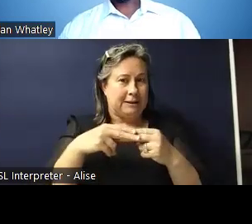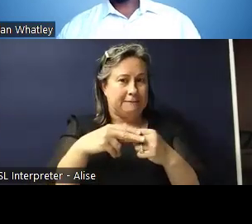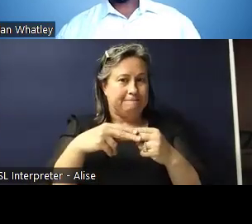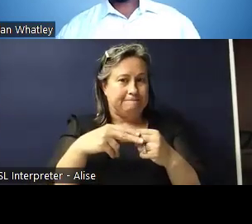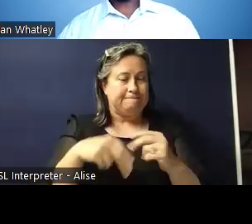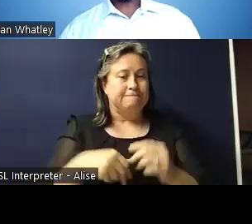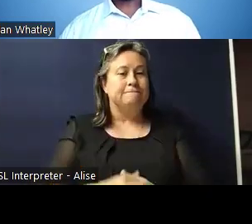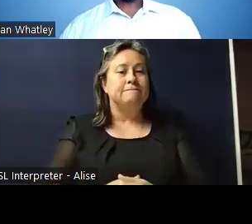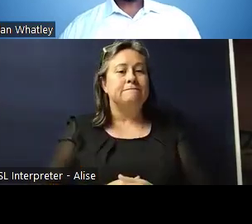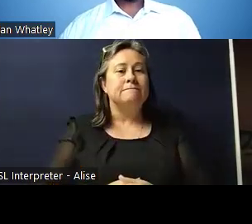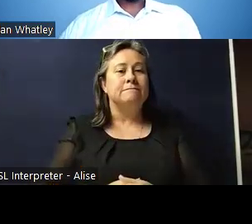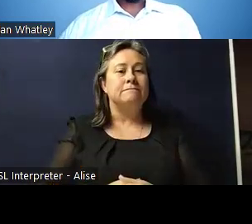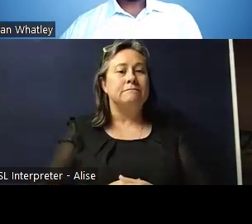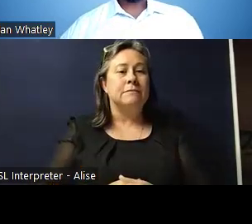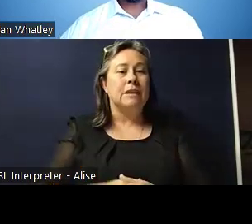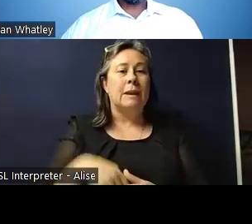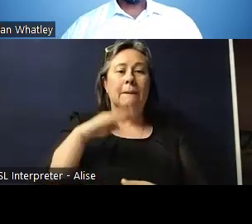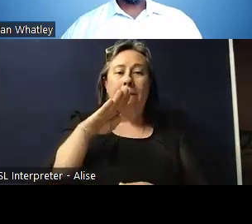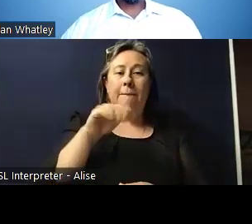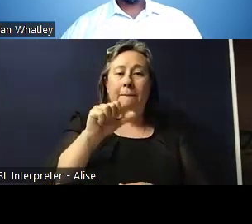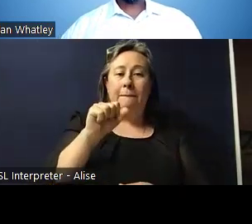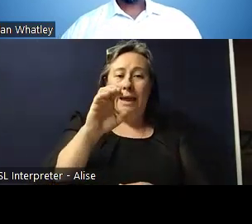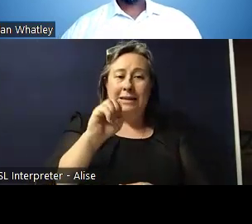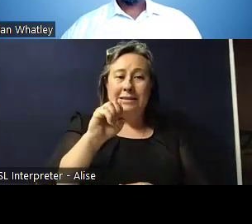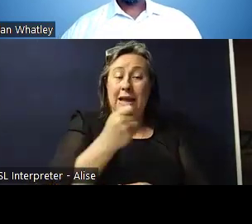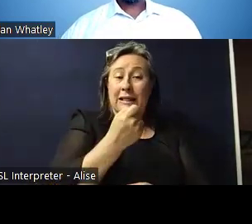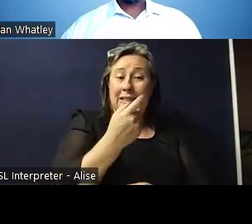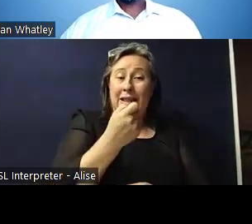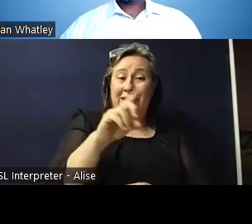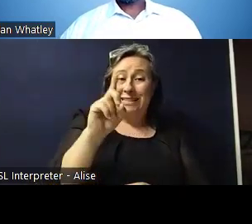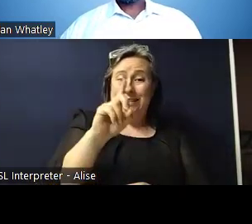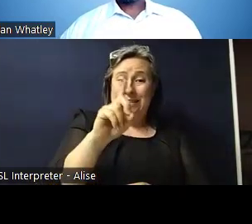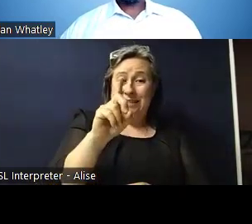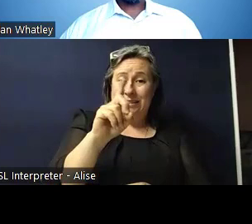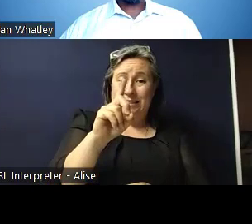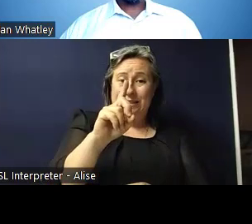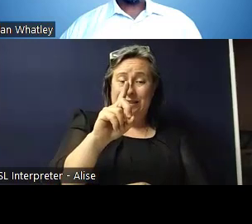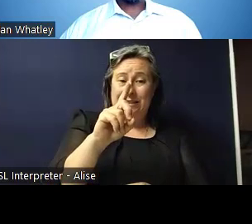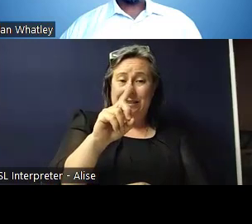the indirect expense base, field 11b, it is ...